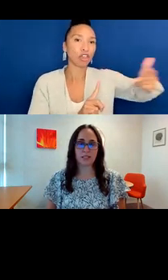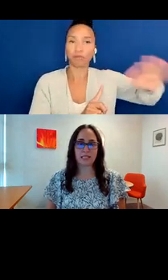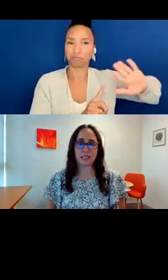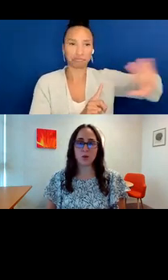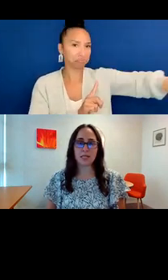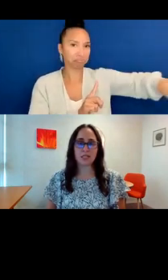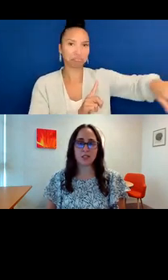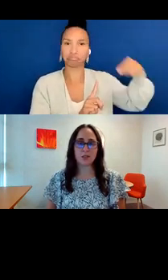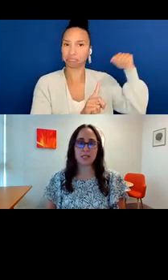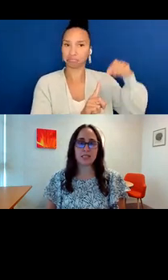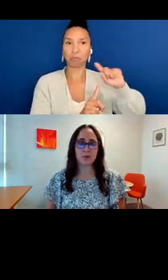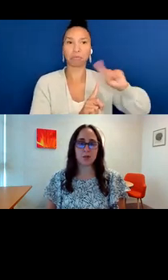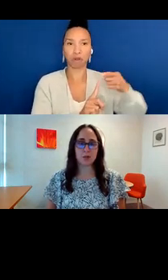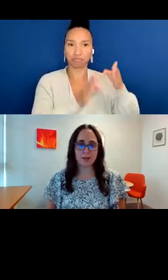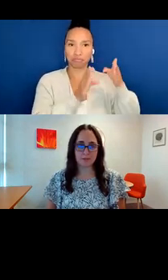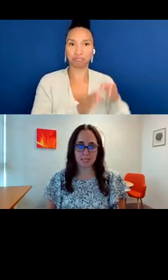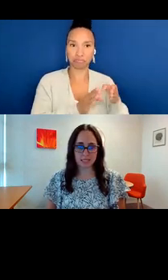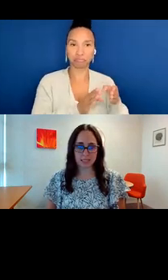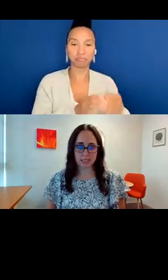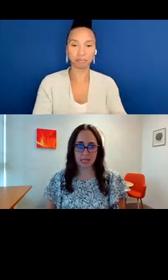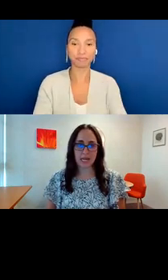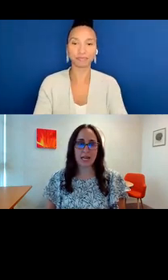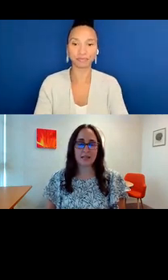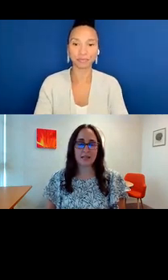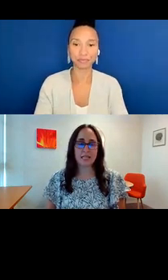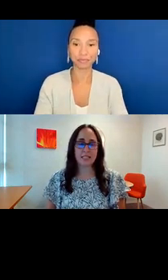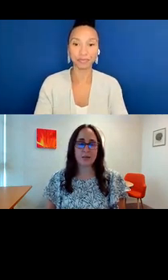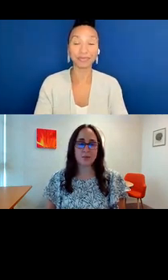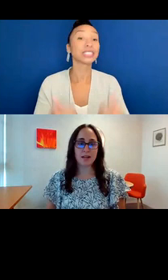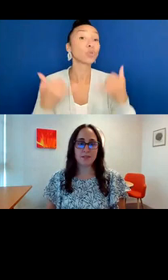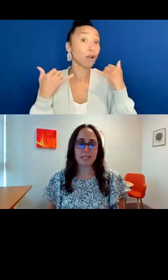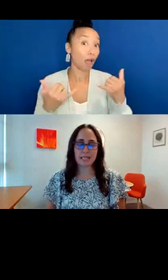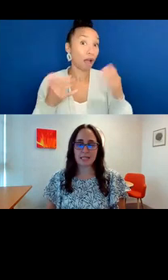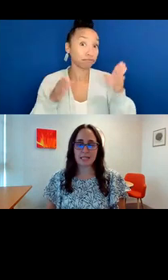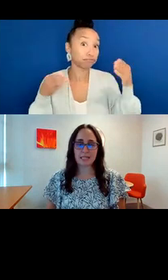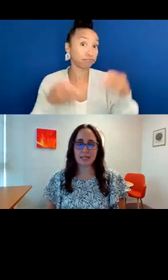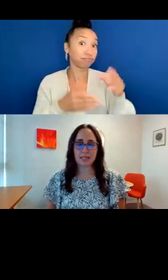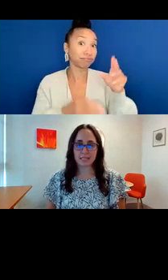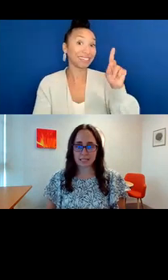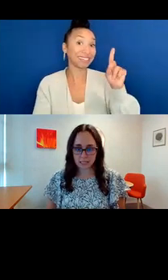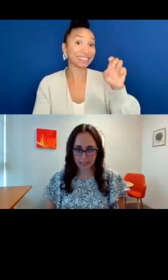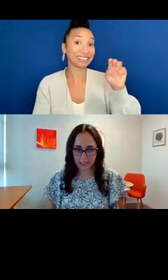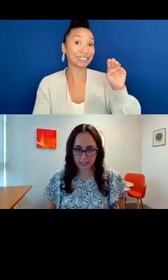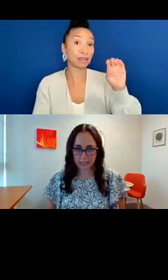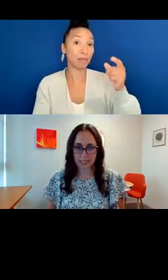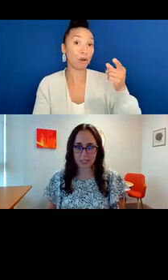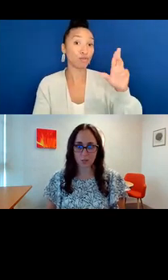OK, digging more into demographics, the demographic data that is collected